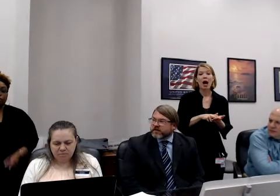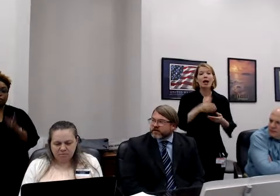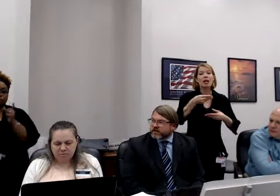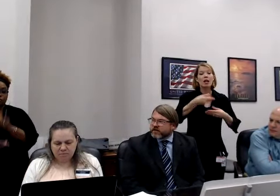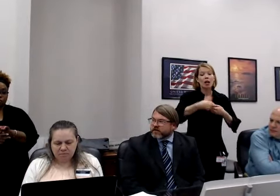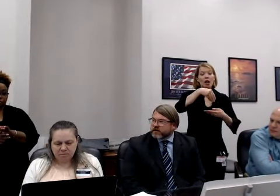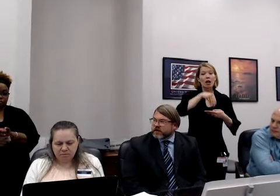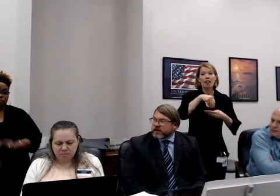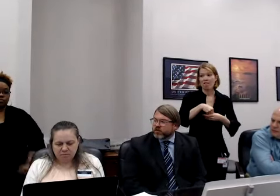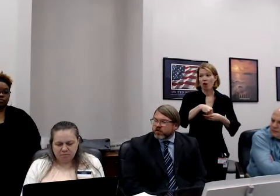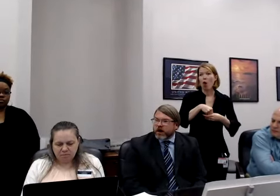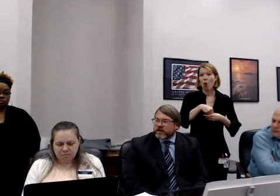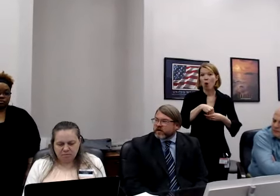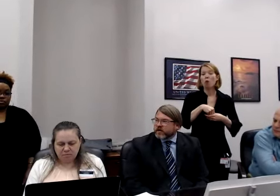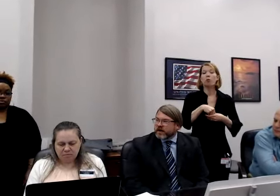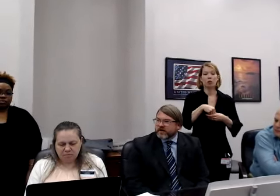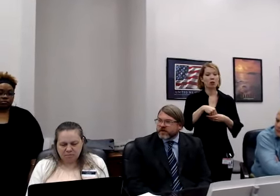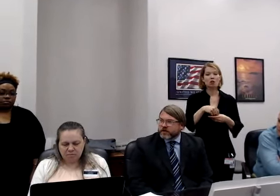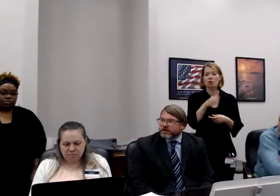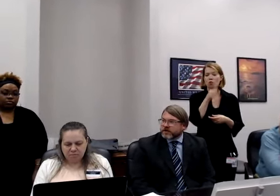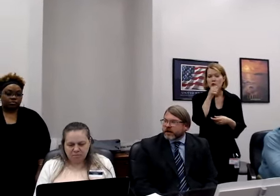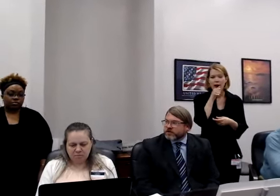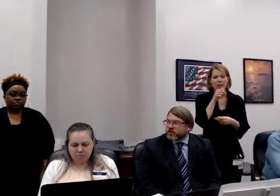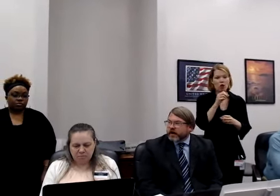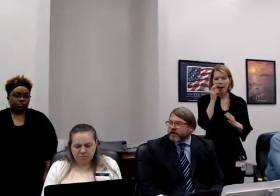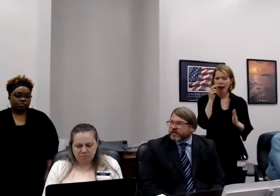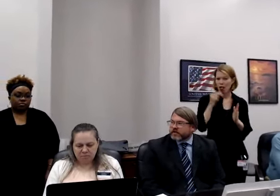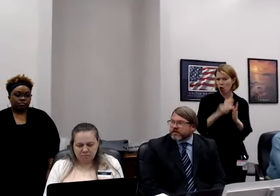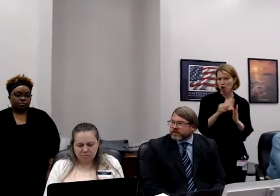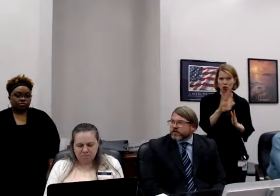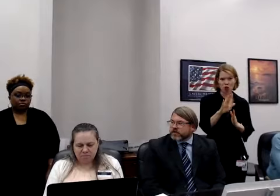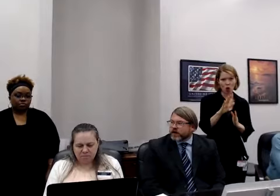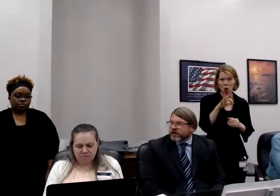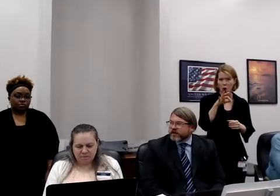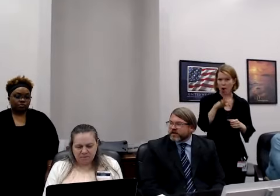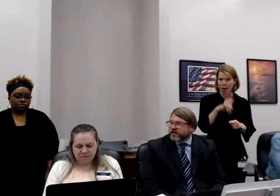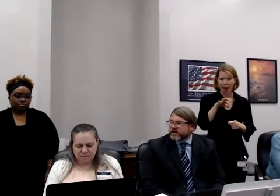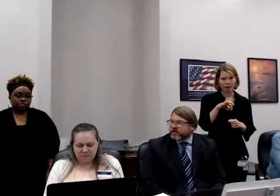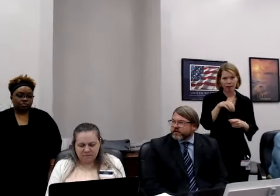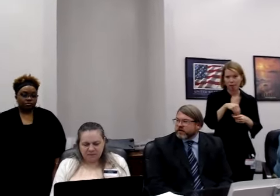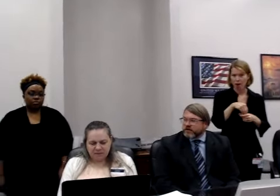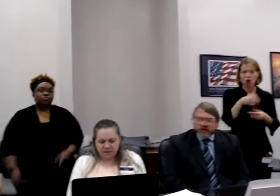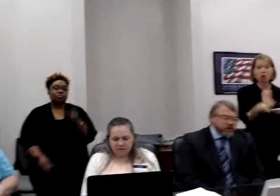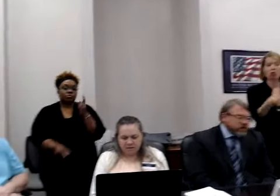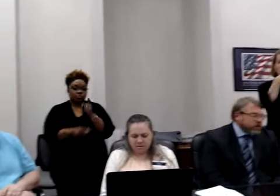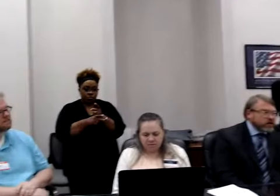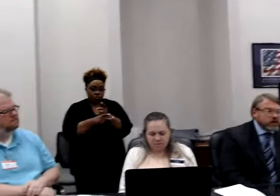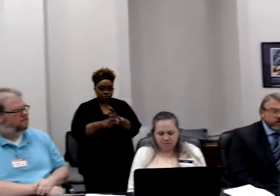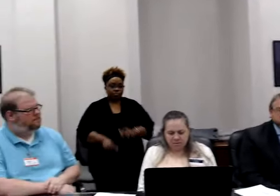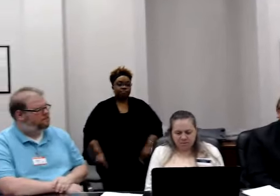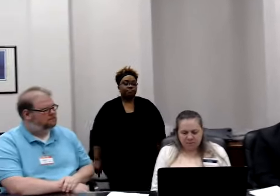So it's totally private, nobody has to look at your actual ballot to go through that process. [Josh] Correct. Awesome.